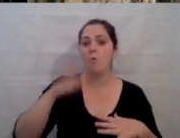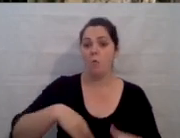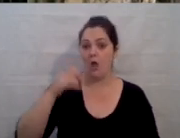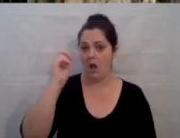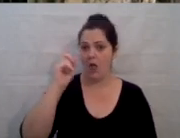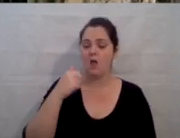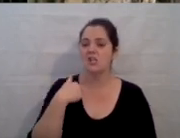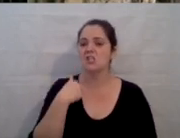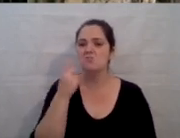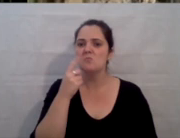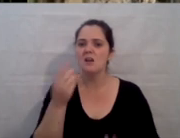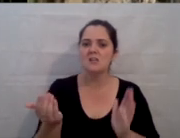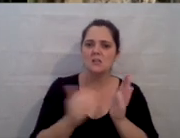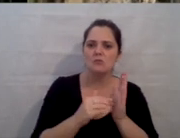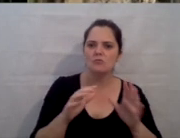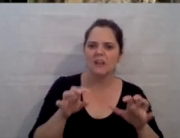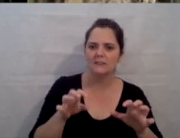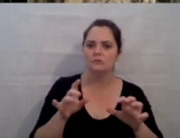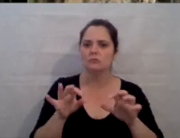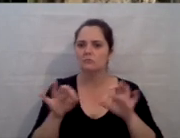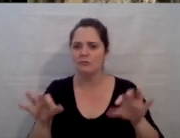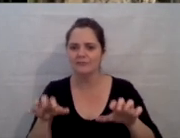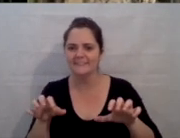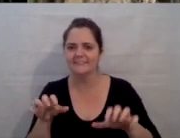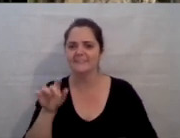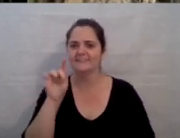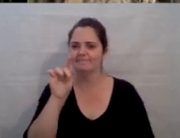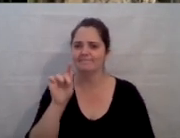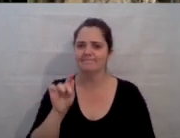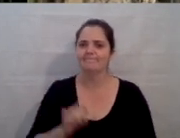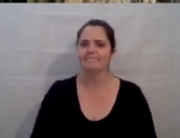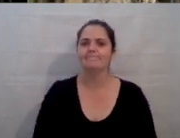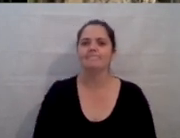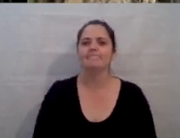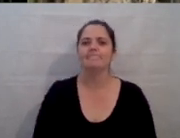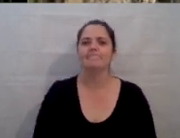different qualities of contour and tension. And I would do that